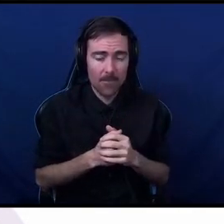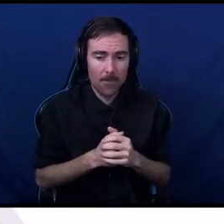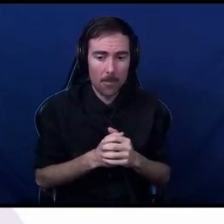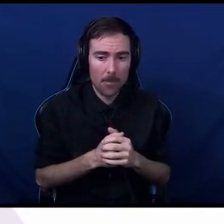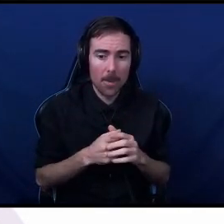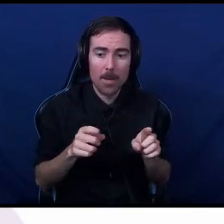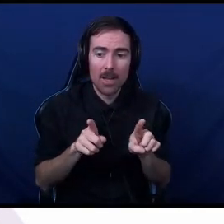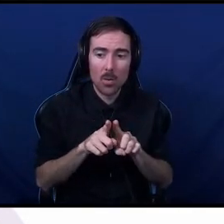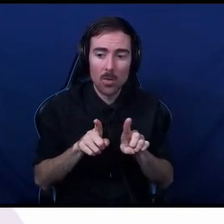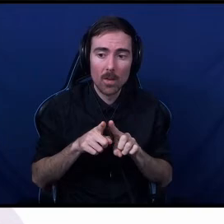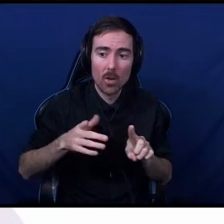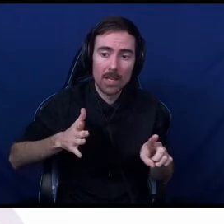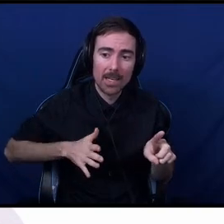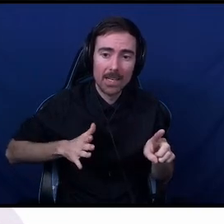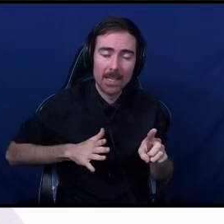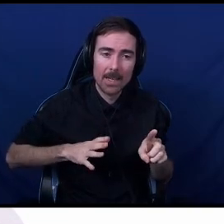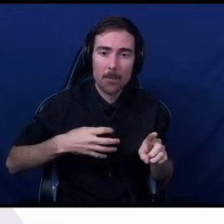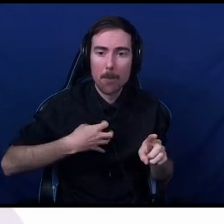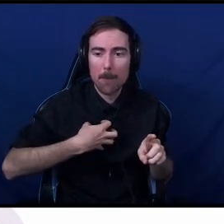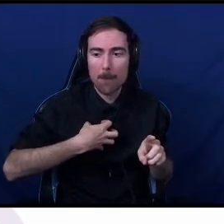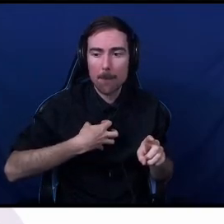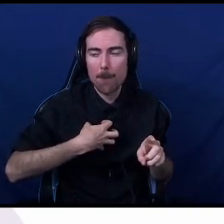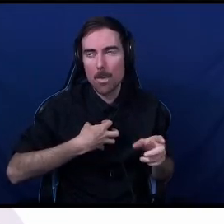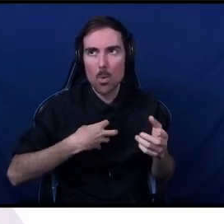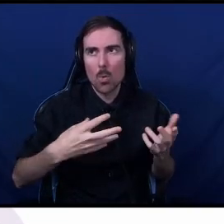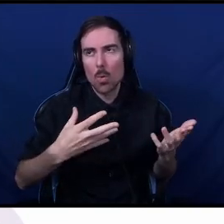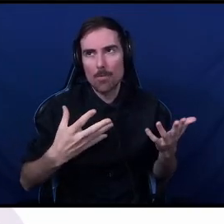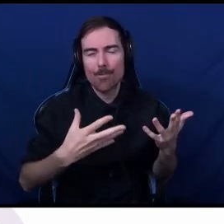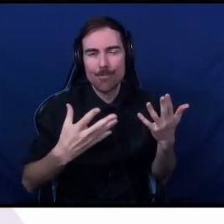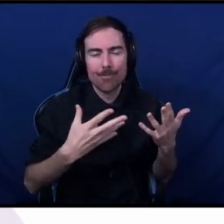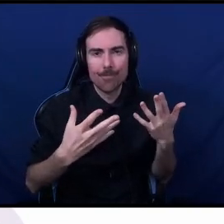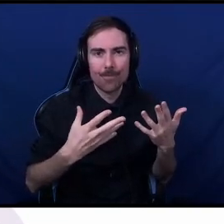that kind of greater, I guess it needs to be built further into businesses.